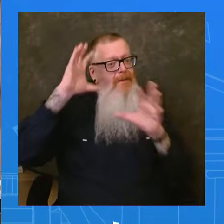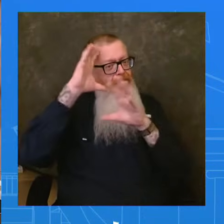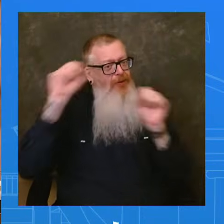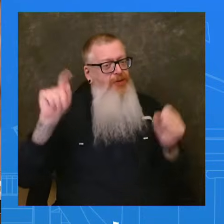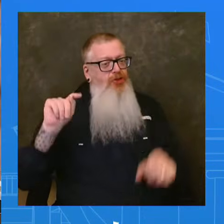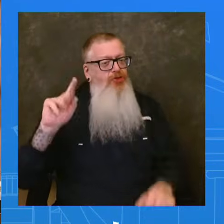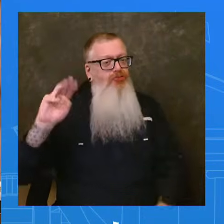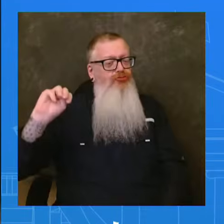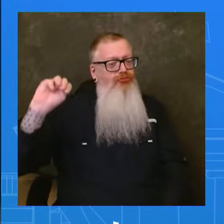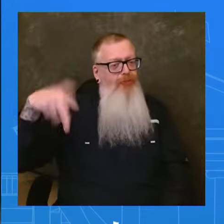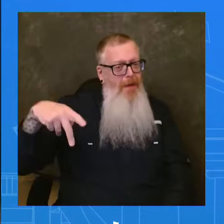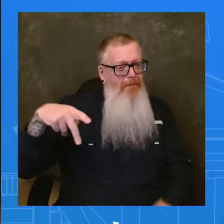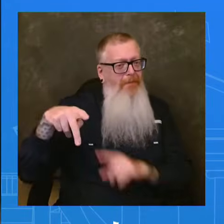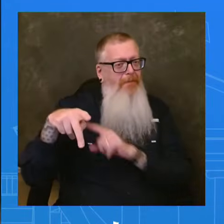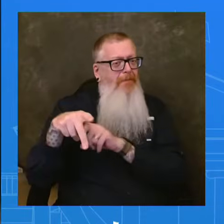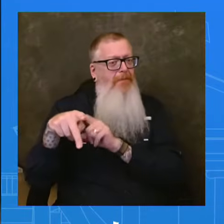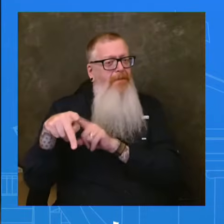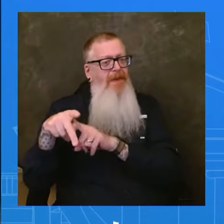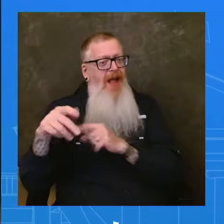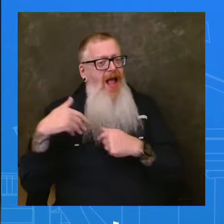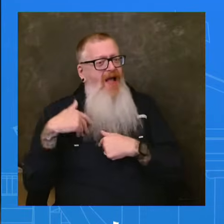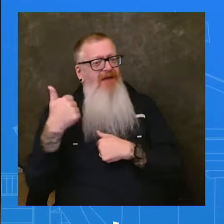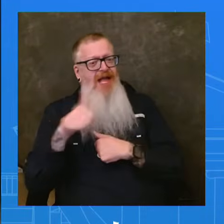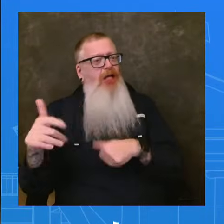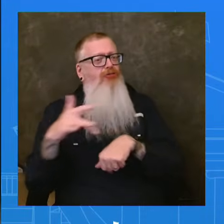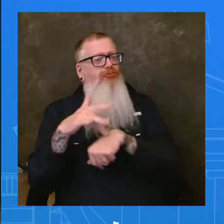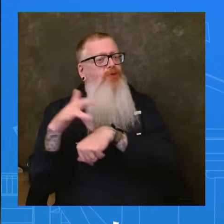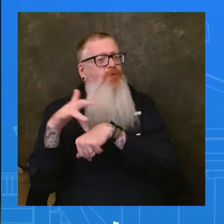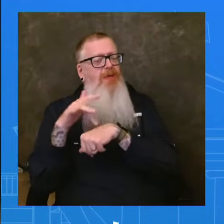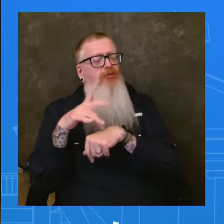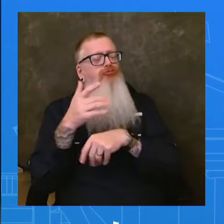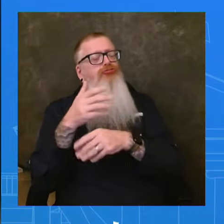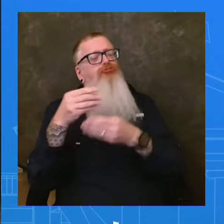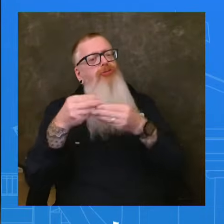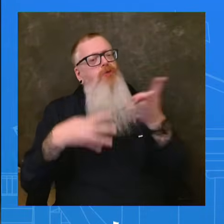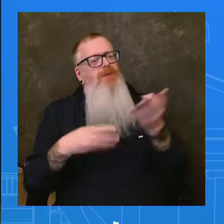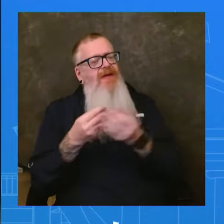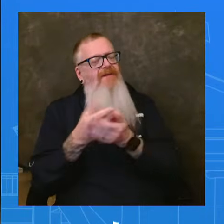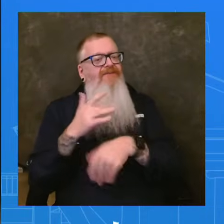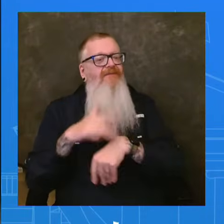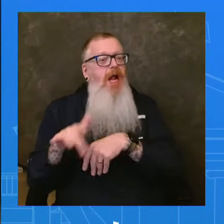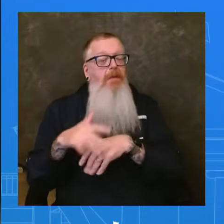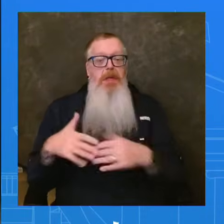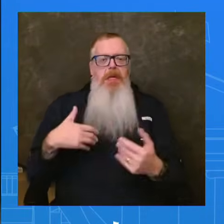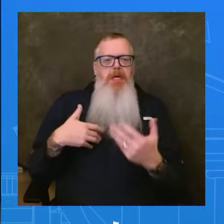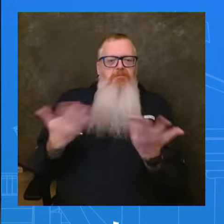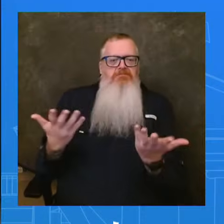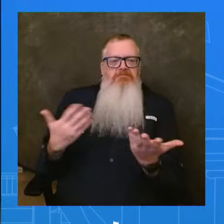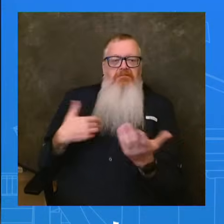Ms. Jean-Pierre: I don't have anything to speak to on that particular question. But I -- I understand your question. I just don't have anything for you at this time. Go ahead, Aurelia.